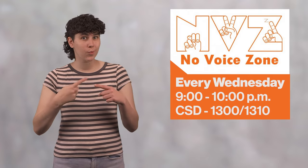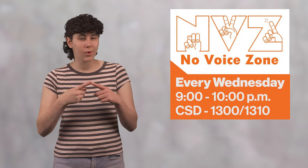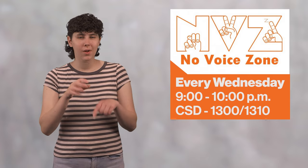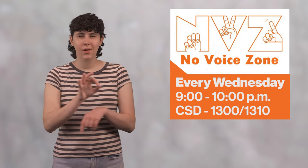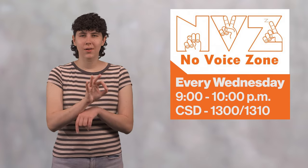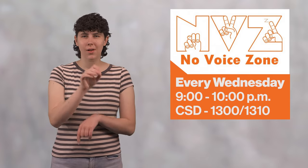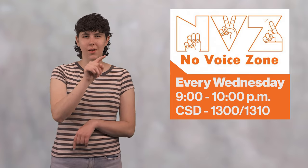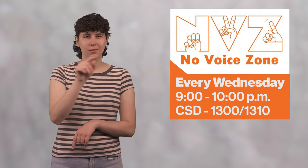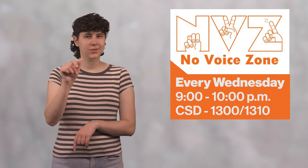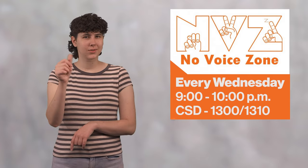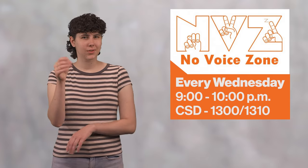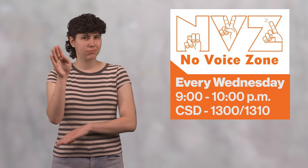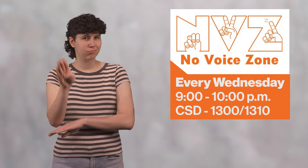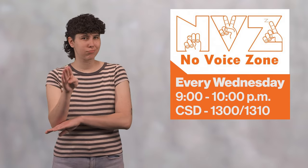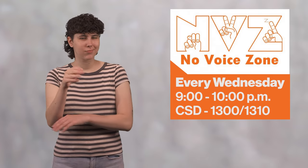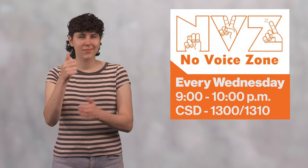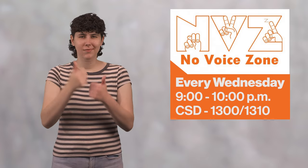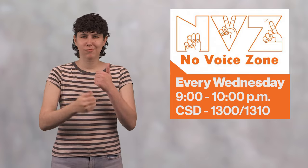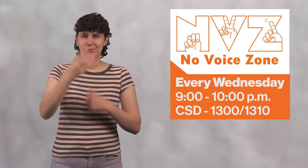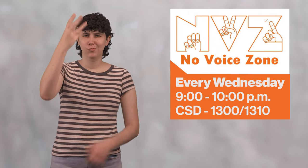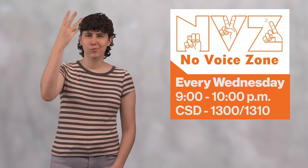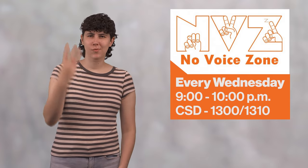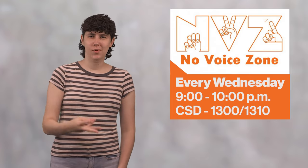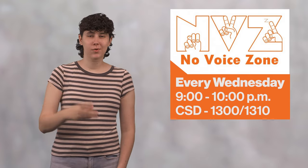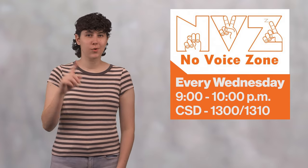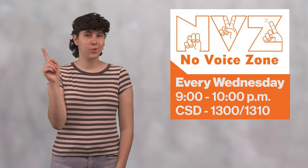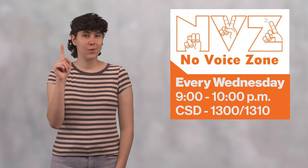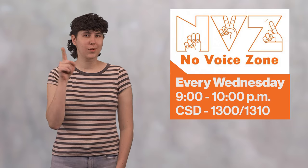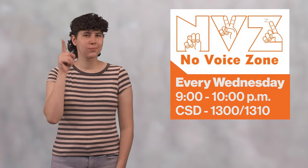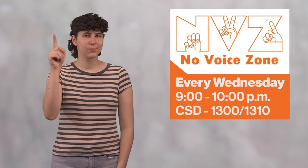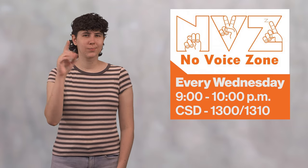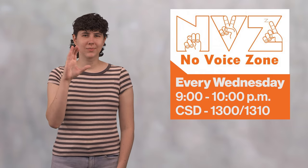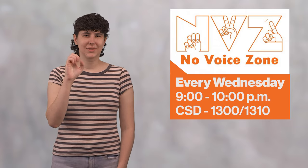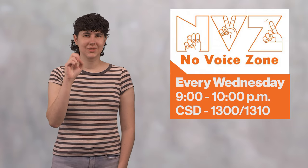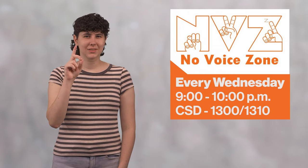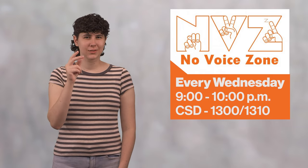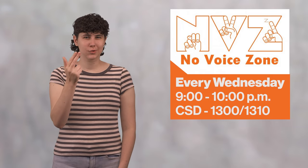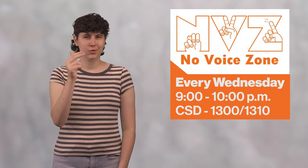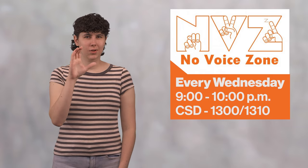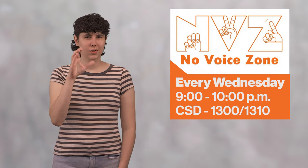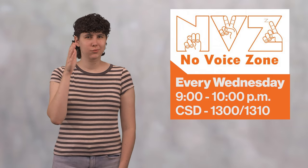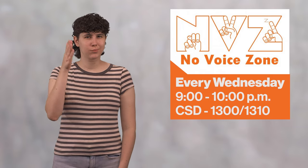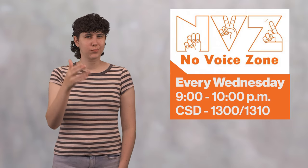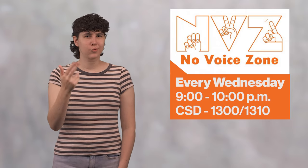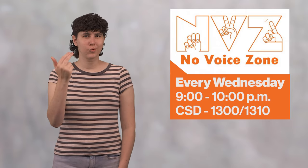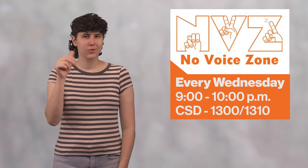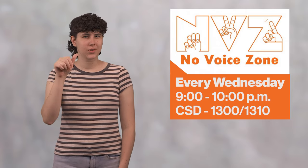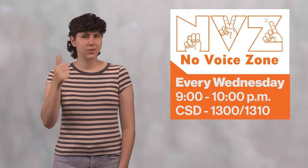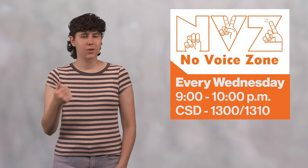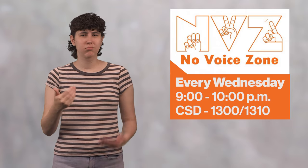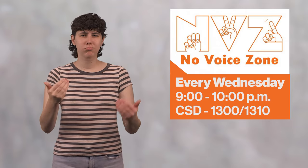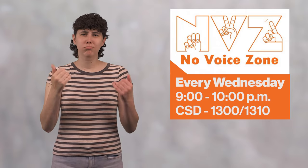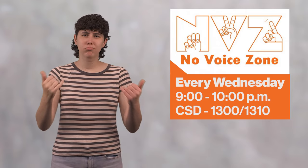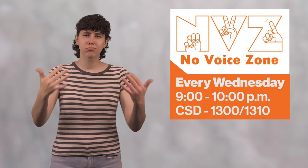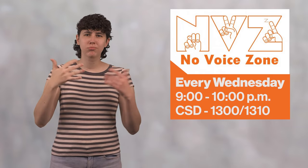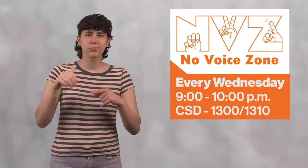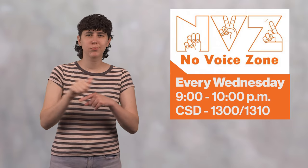No Voice Zone is 9:00 – 10:00 p.m. every Wednesday in CSD- 1300/1310.